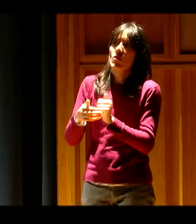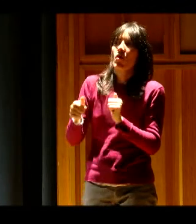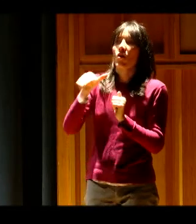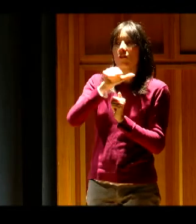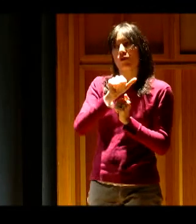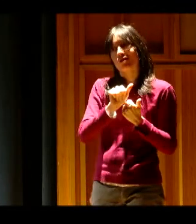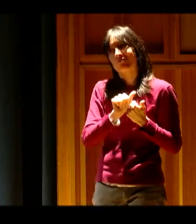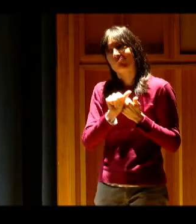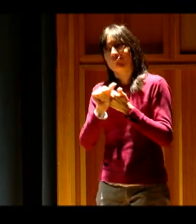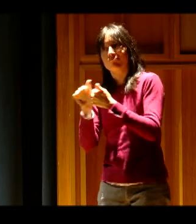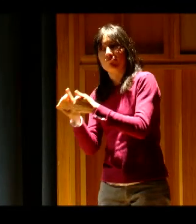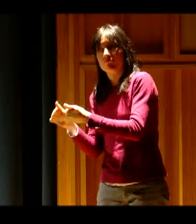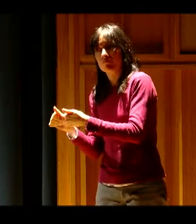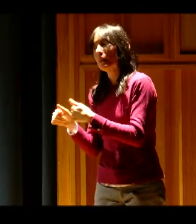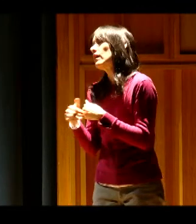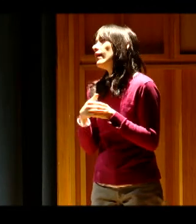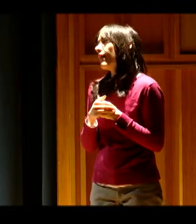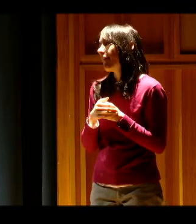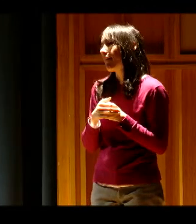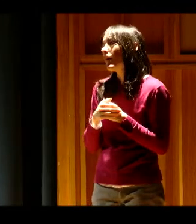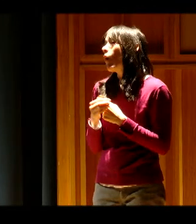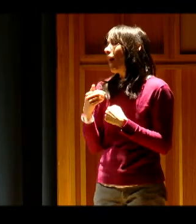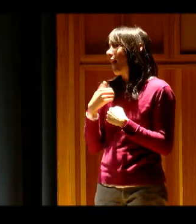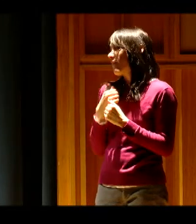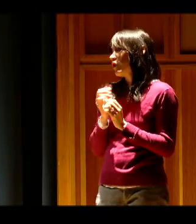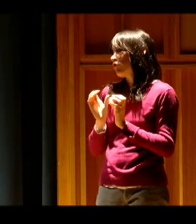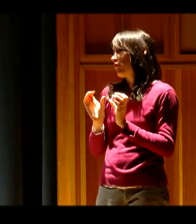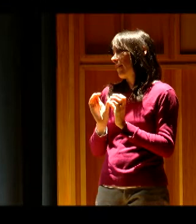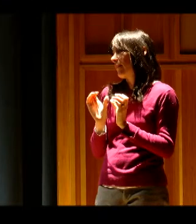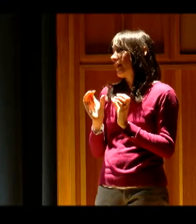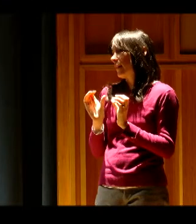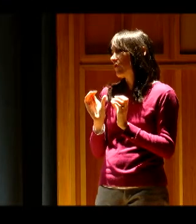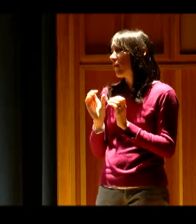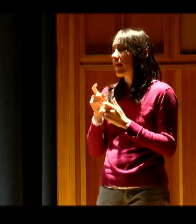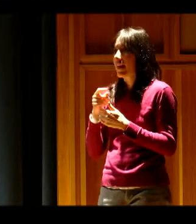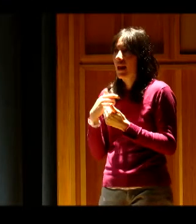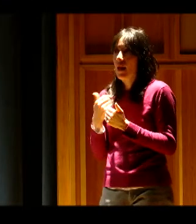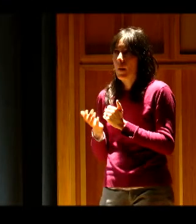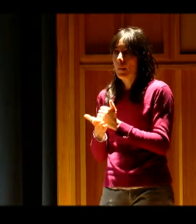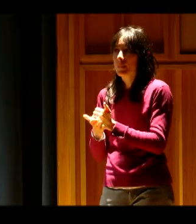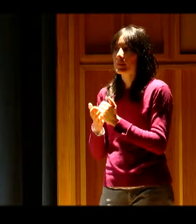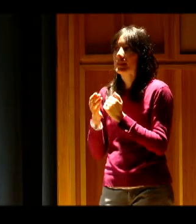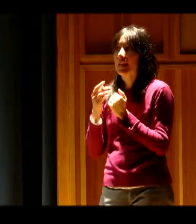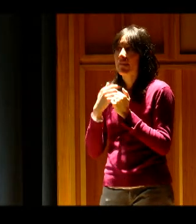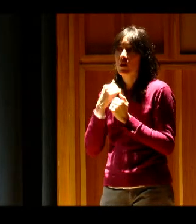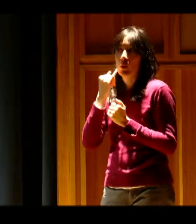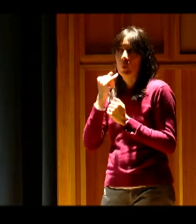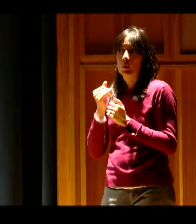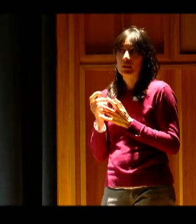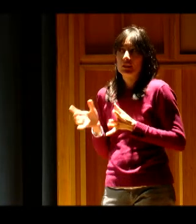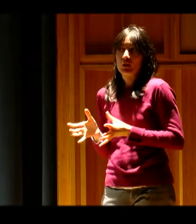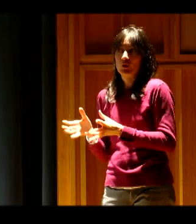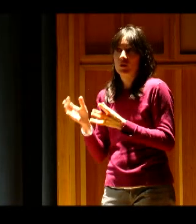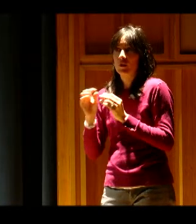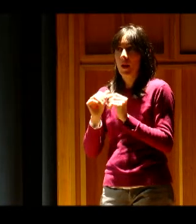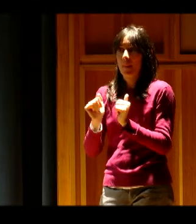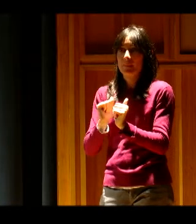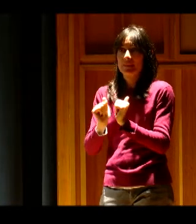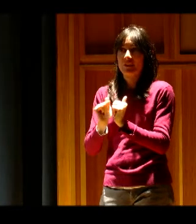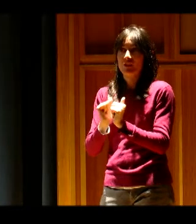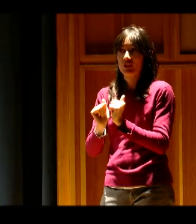And we also have a certification scheme which actually really helps because if you make it competitive it brings out sometimes the best in people.